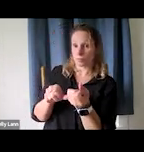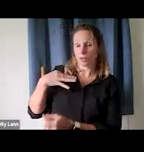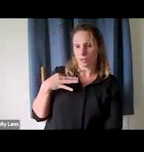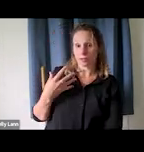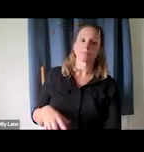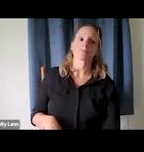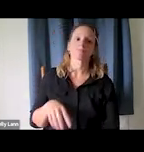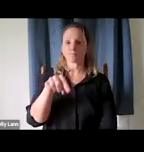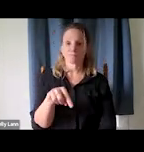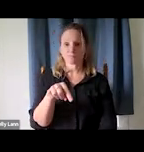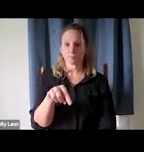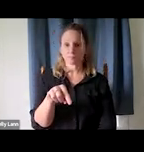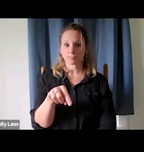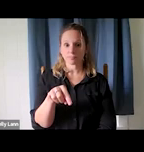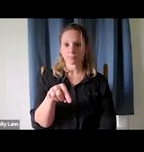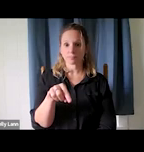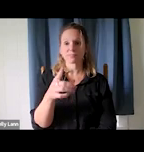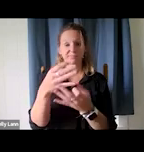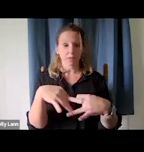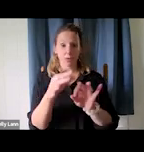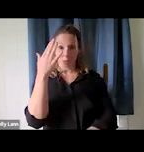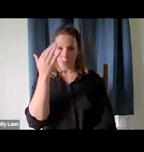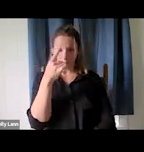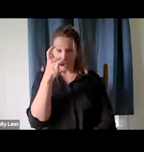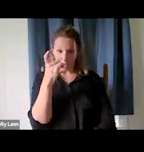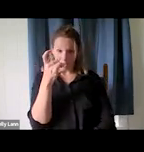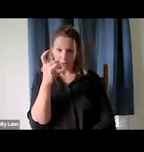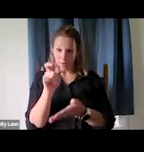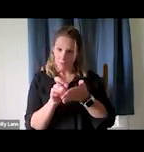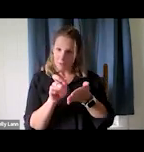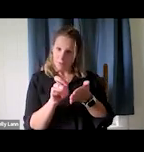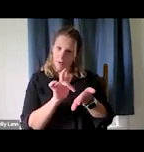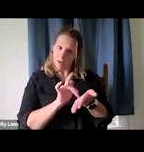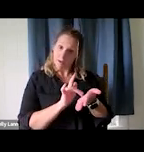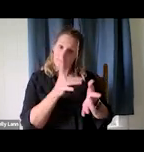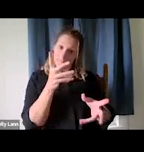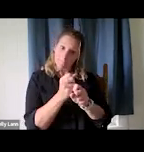This is particularly important when it comes to writing the medical summary report.